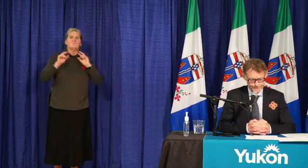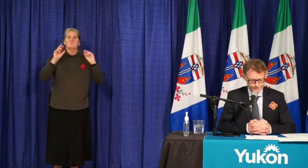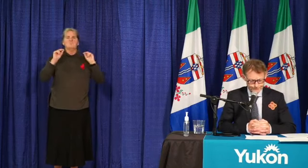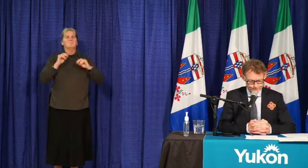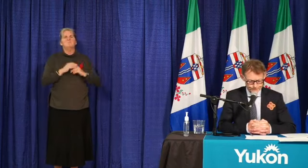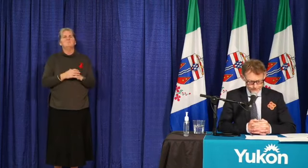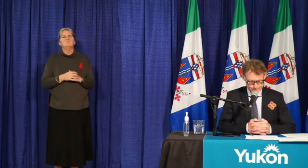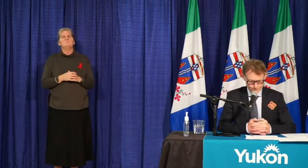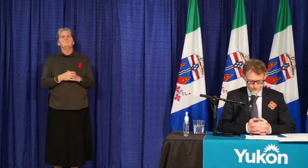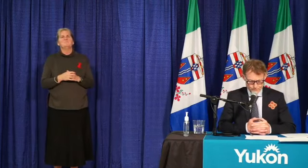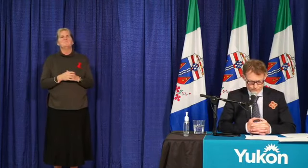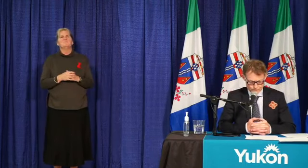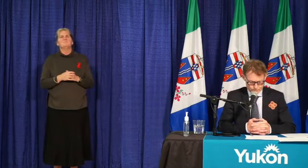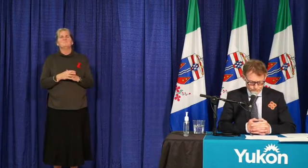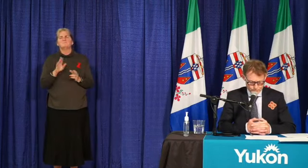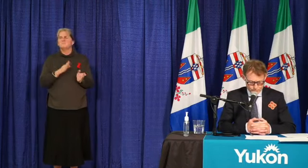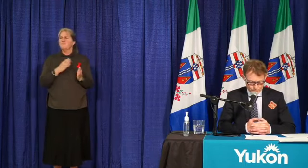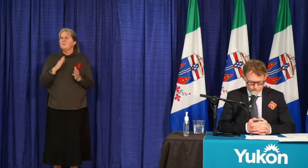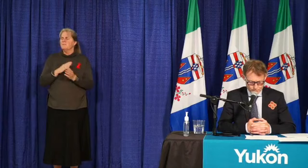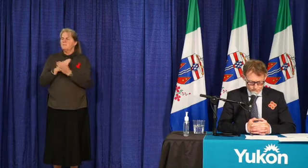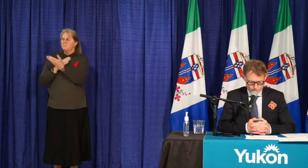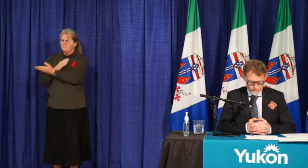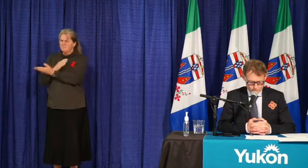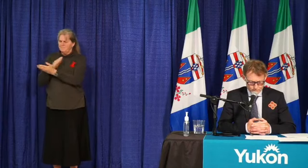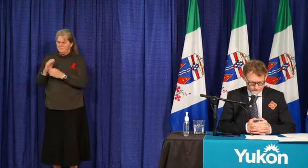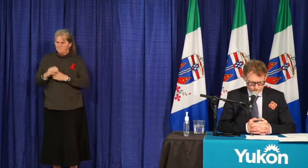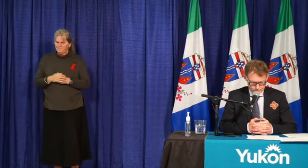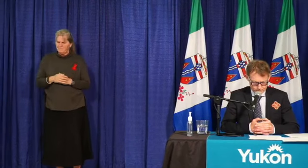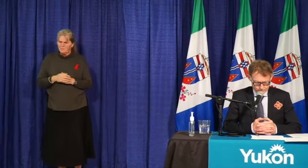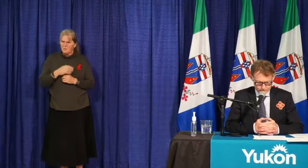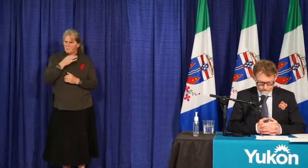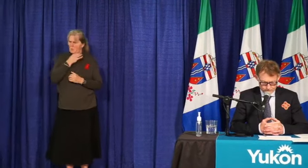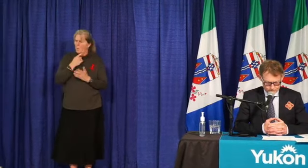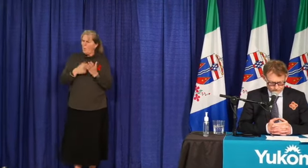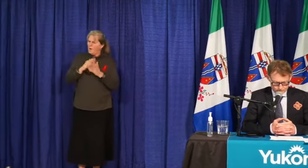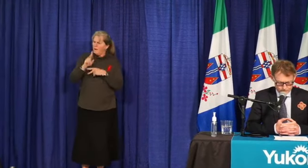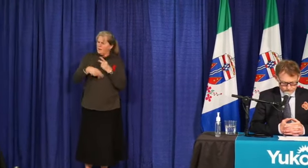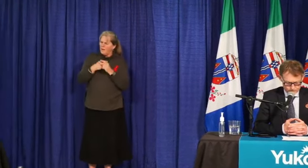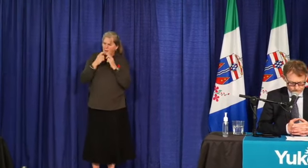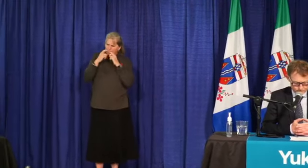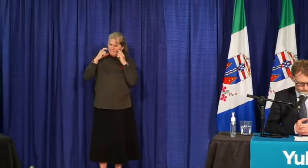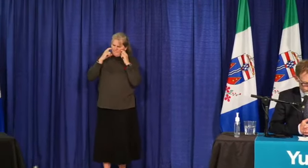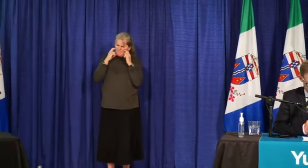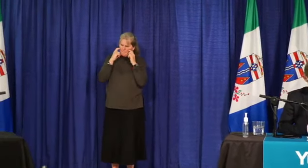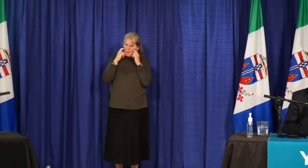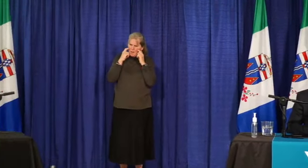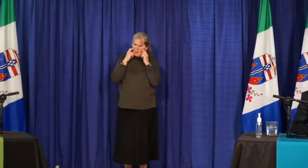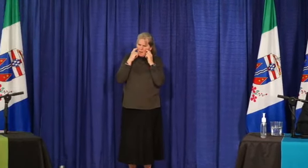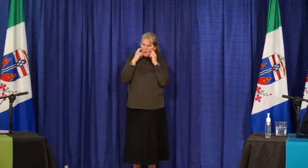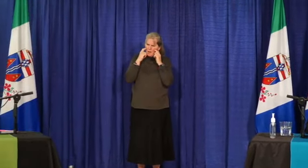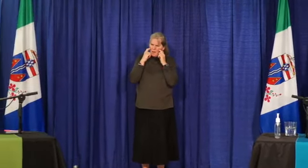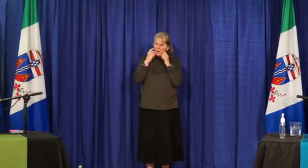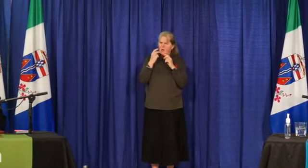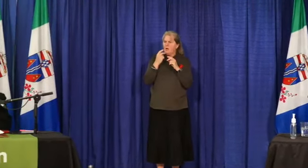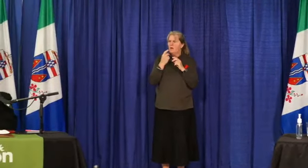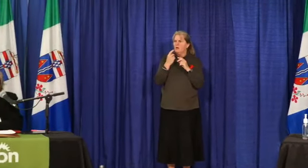Reporter: Thank you. And a follow-up perhaps for the Minister, have we decided yet on the type of mask that would be